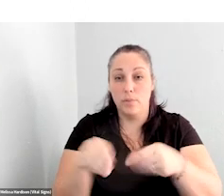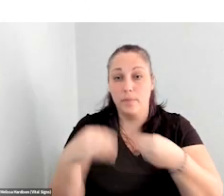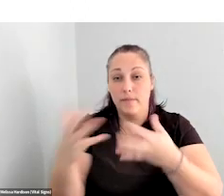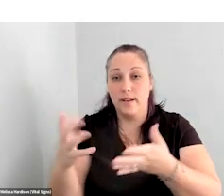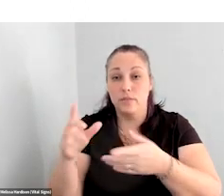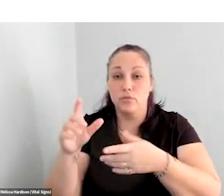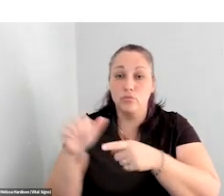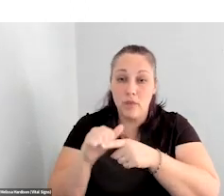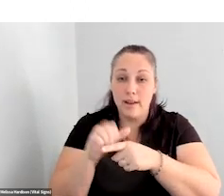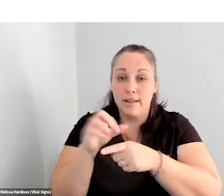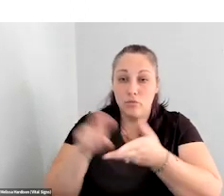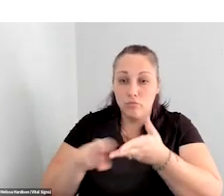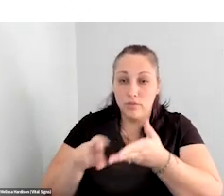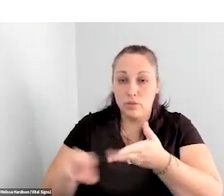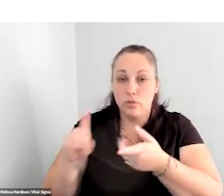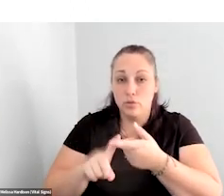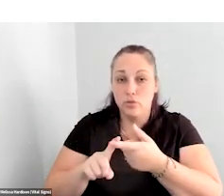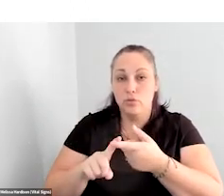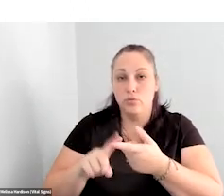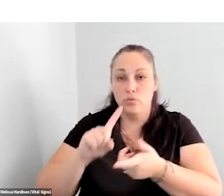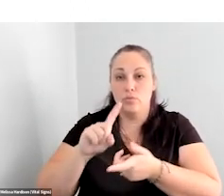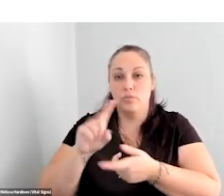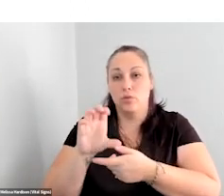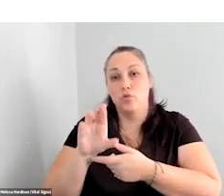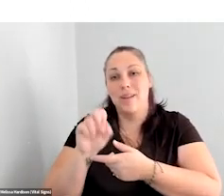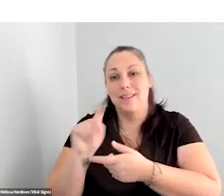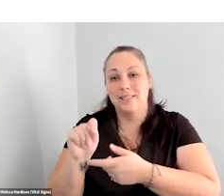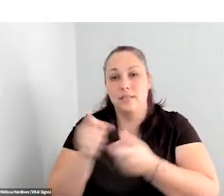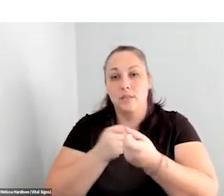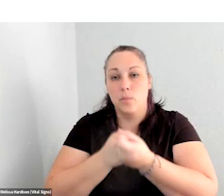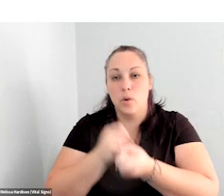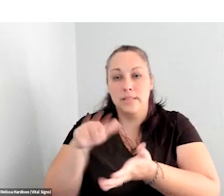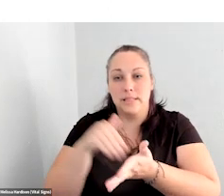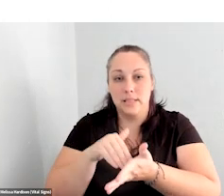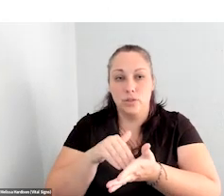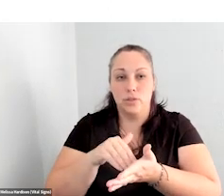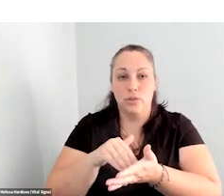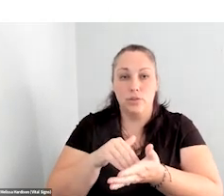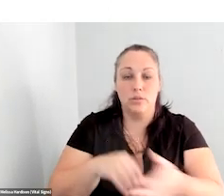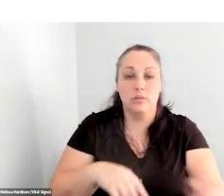The HBCU-UP program supports approaches to prepare HBCU undergraduates